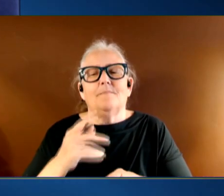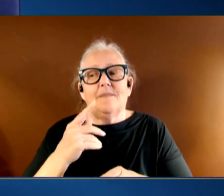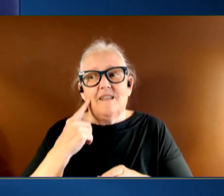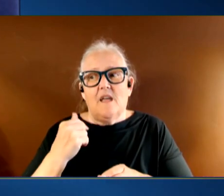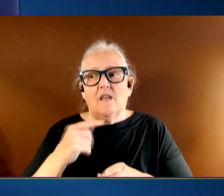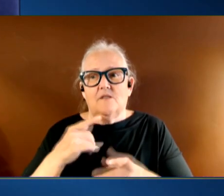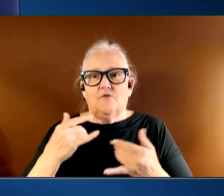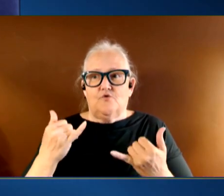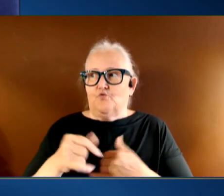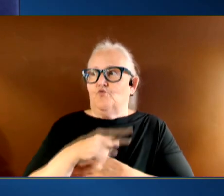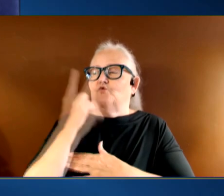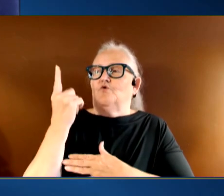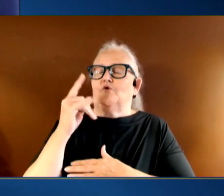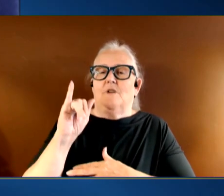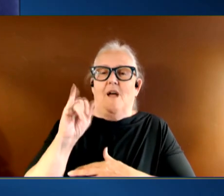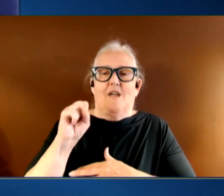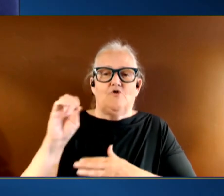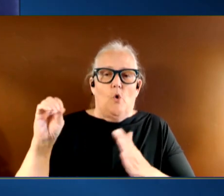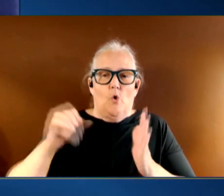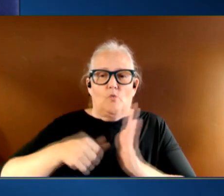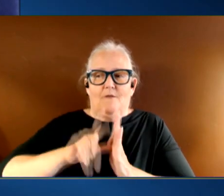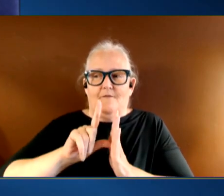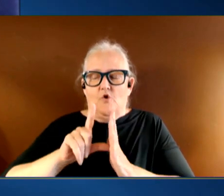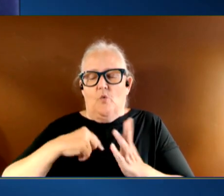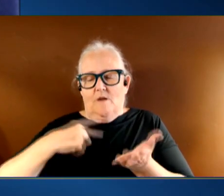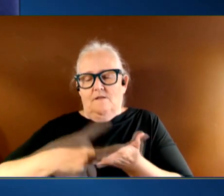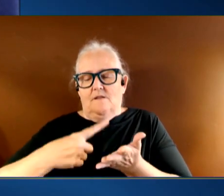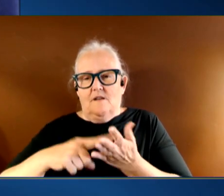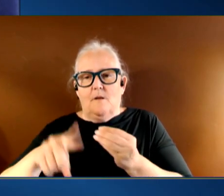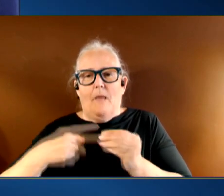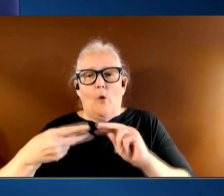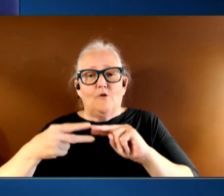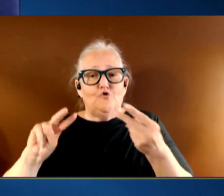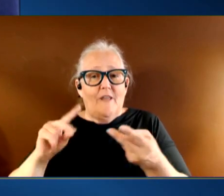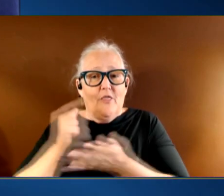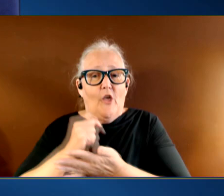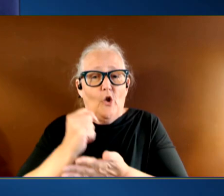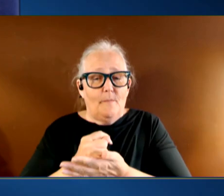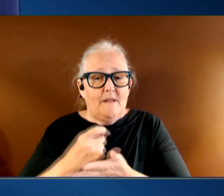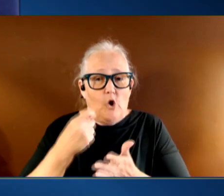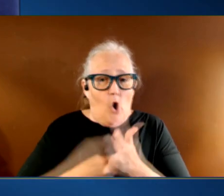review when we were talking about the cost for the gene therapies. Now this seems counterintuitive,